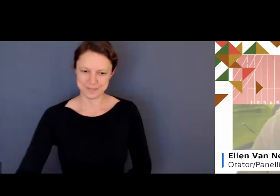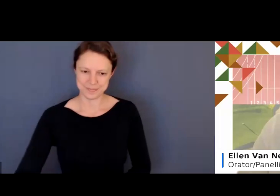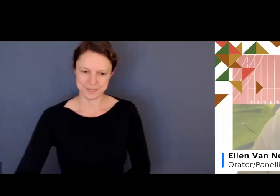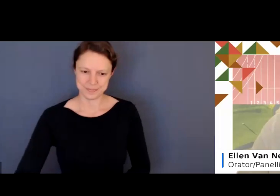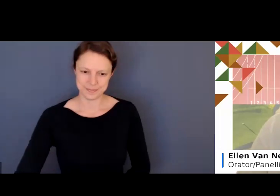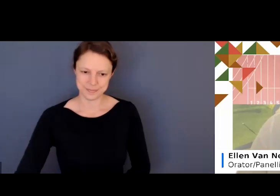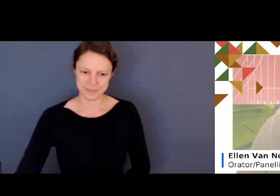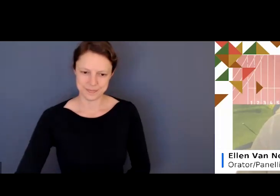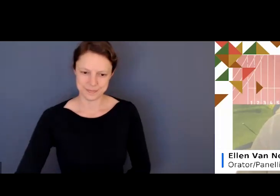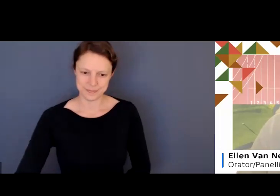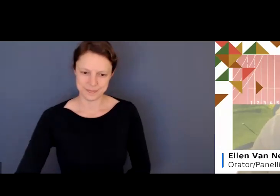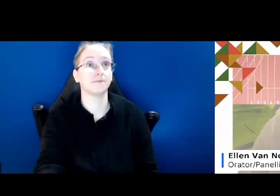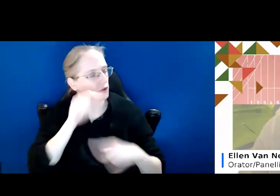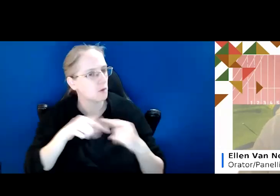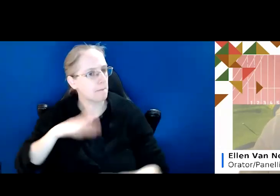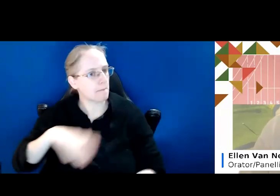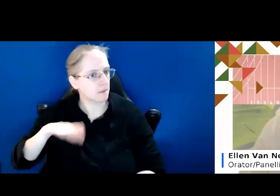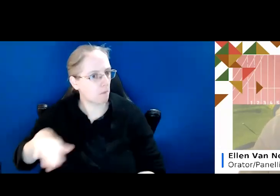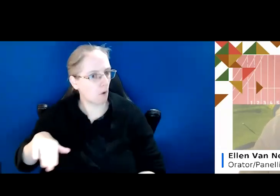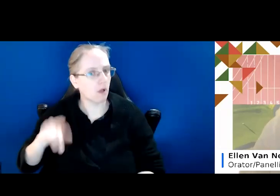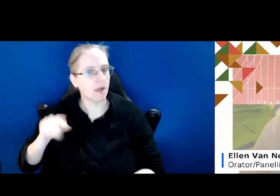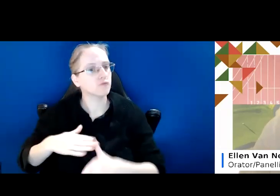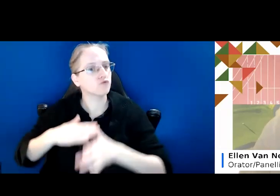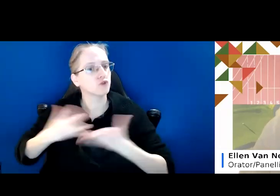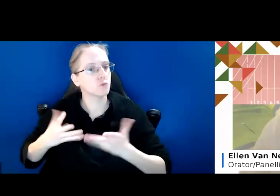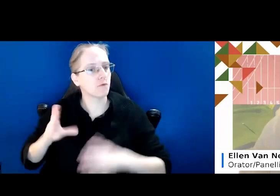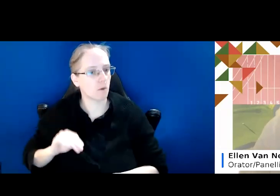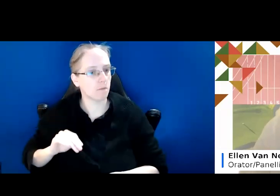has its origins in Native American culture